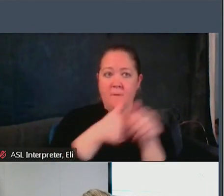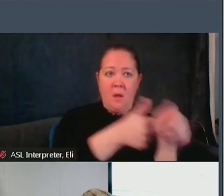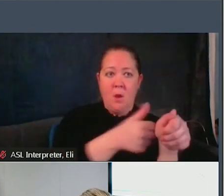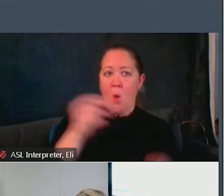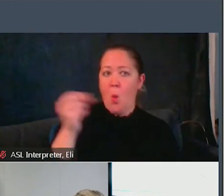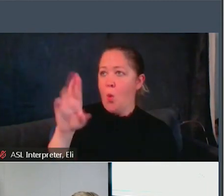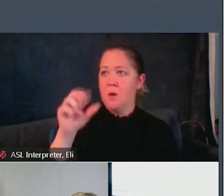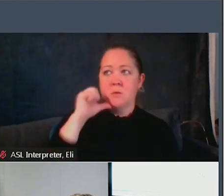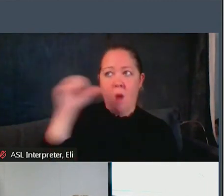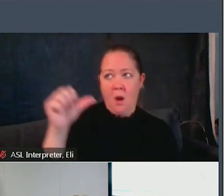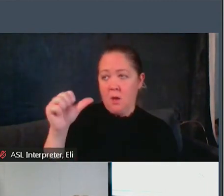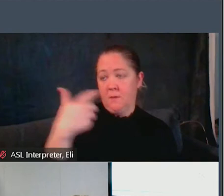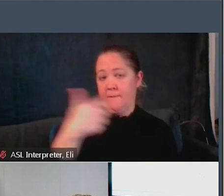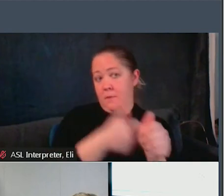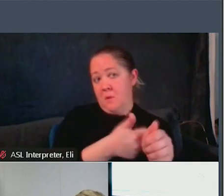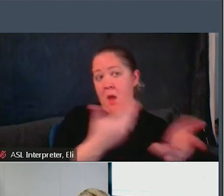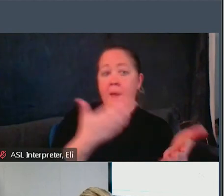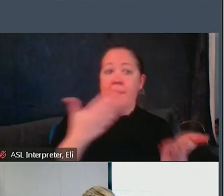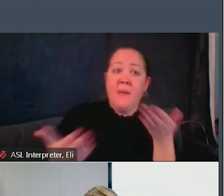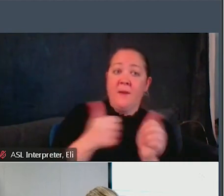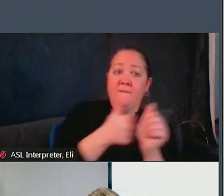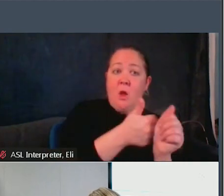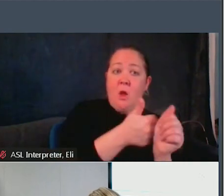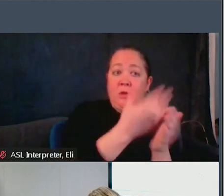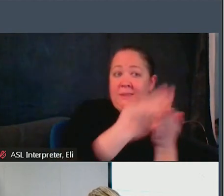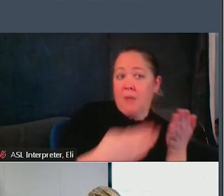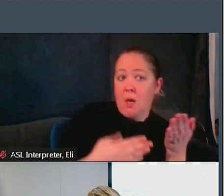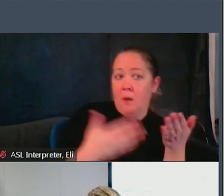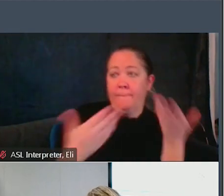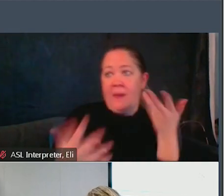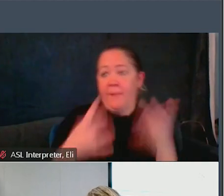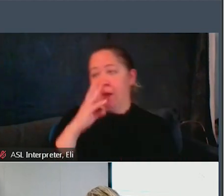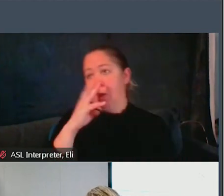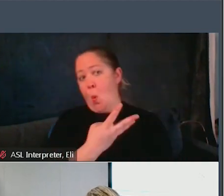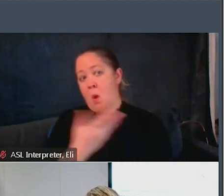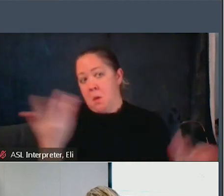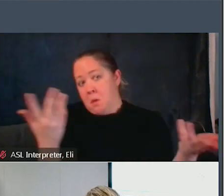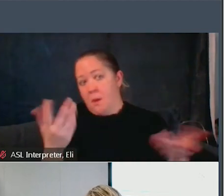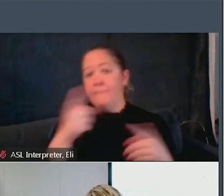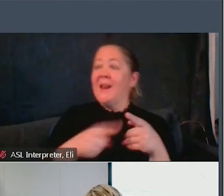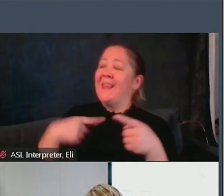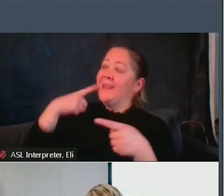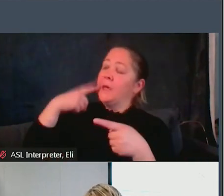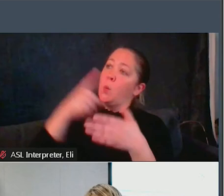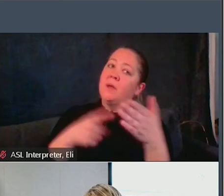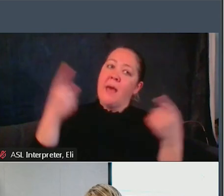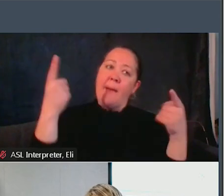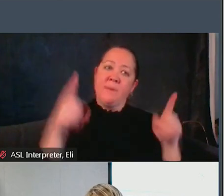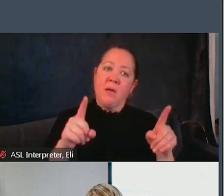may abide by some of them may disregard them. But I think what's happening is I think they are.